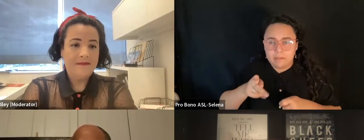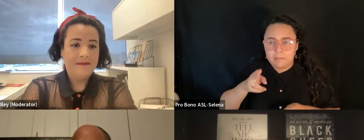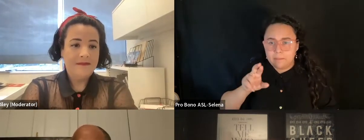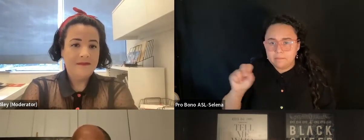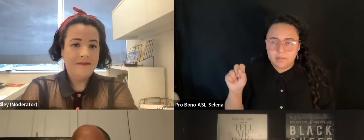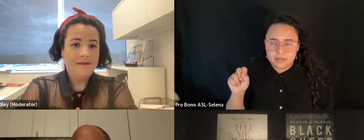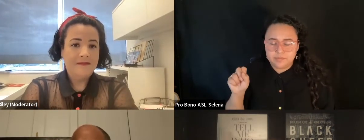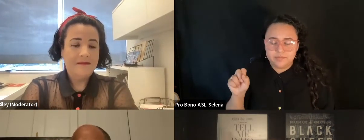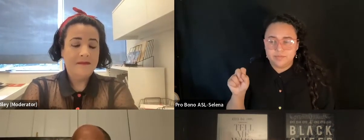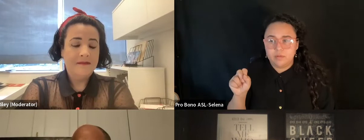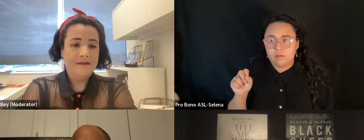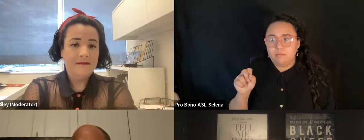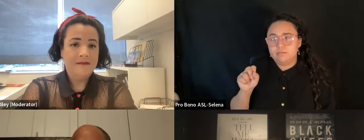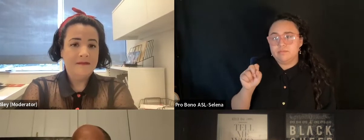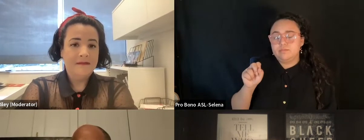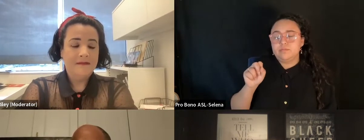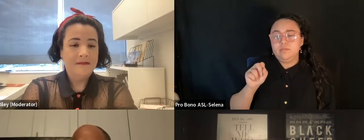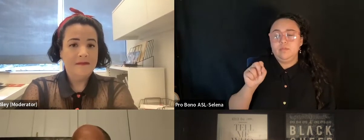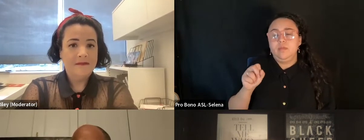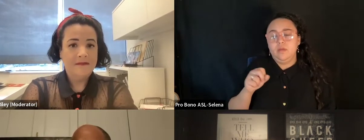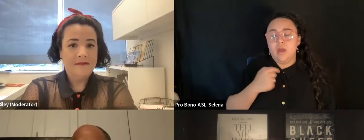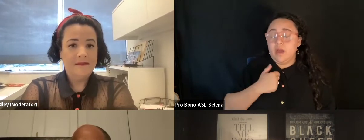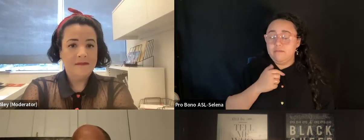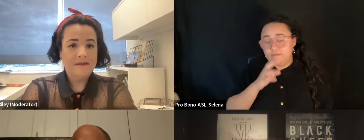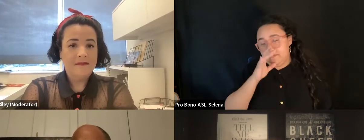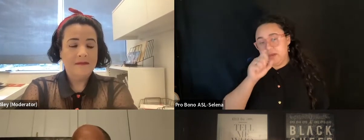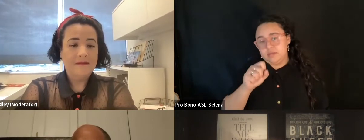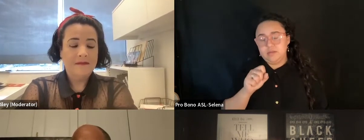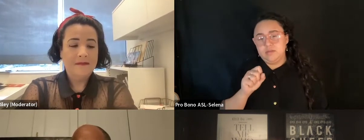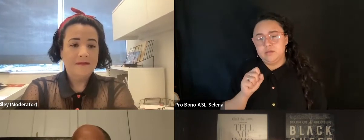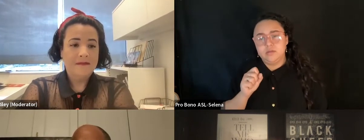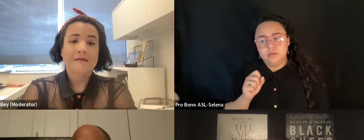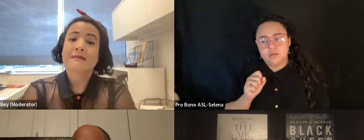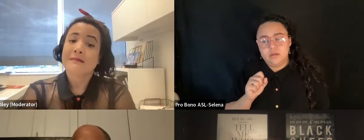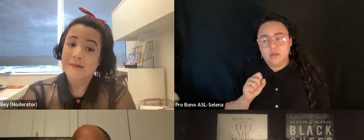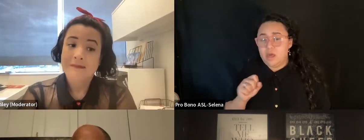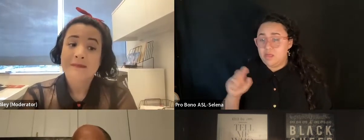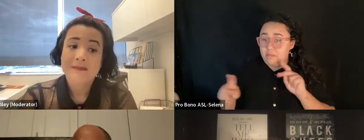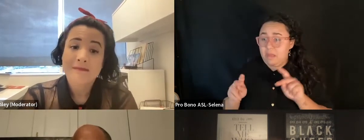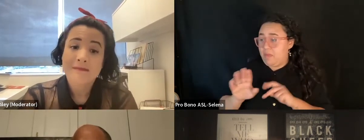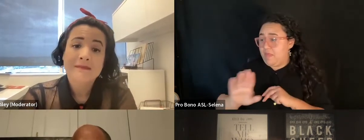story? Because I've always felt like when this isn't a story, the Diana's story, the ongoing monarchy is